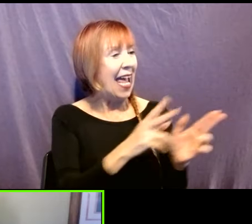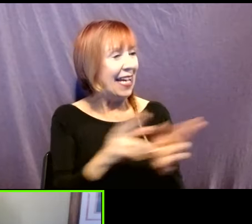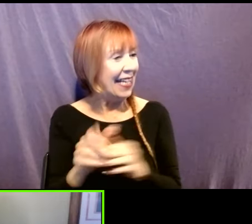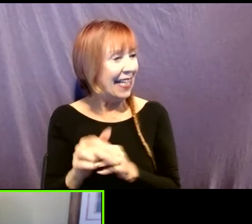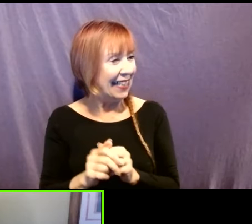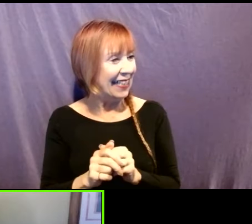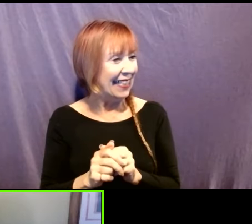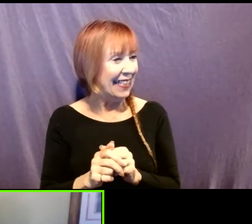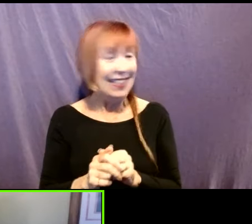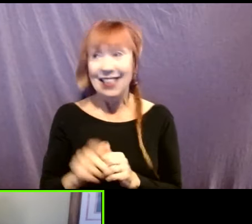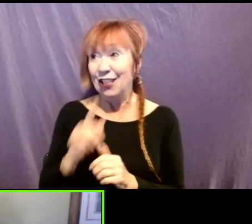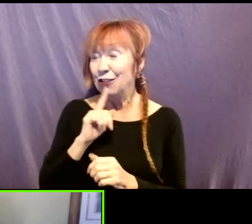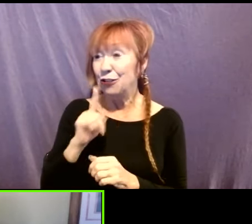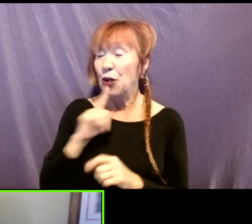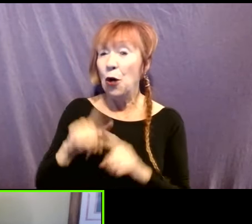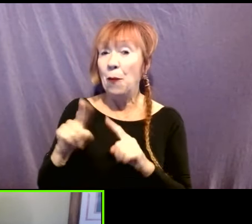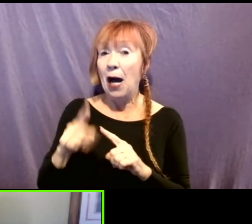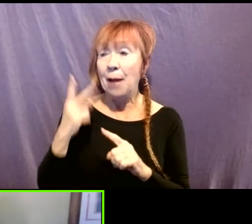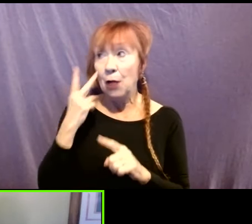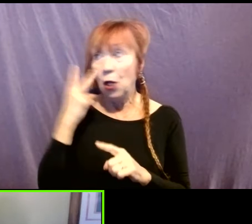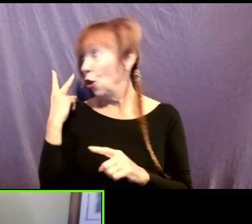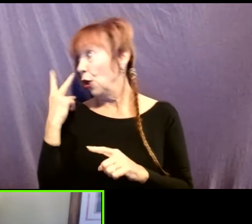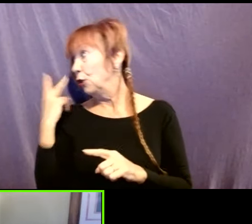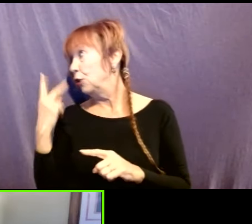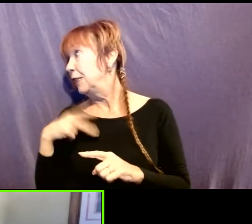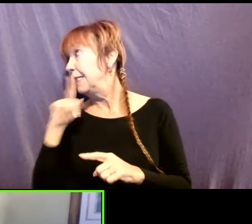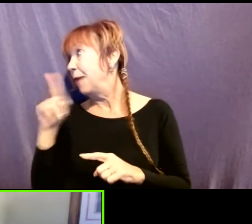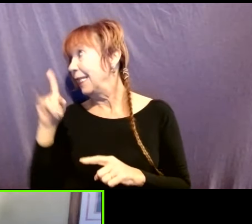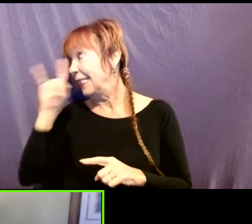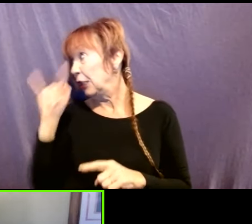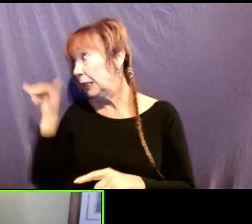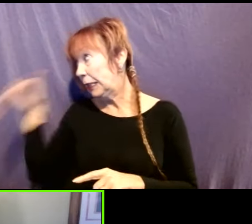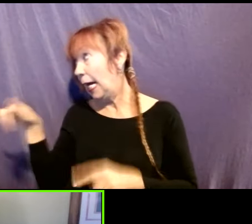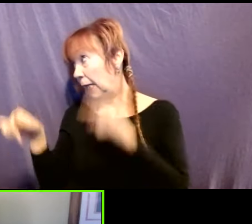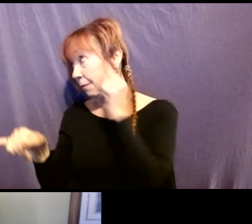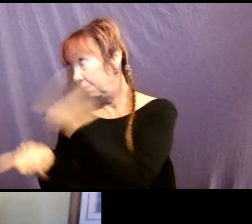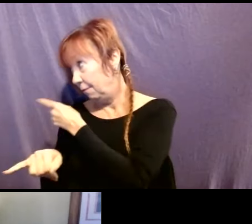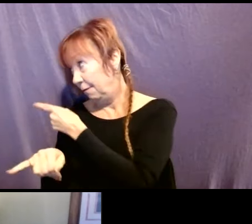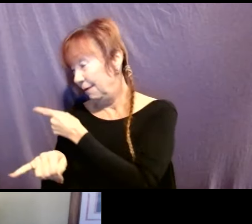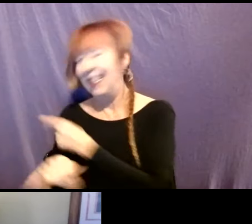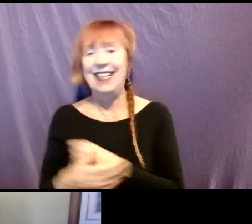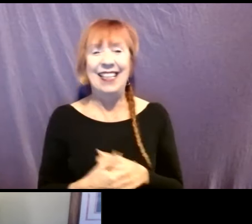Absolutely. But I'm looking over my shoulder to make sure they stay put. Oh. It's all good, it's all good.